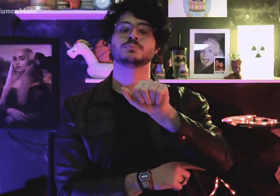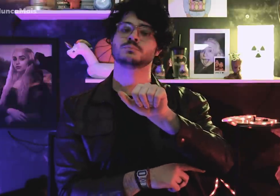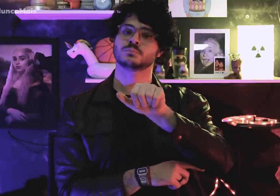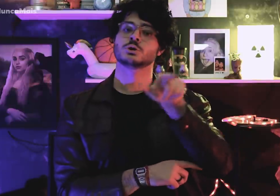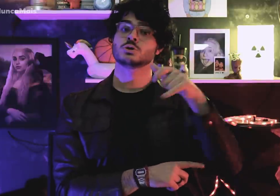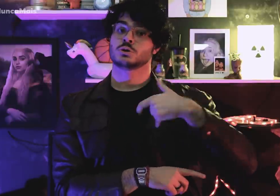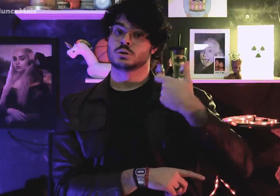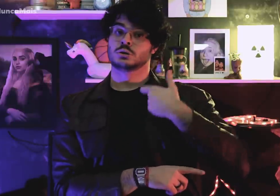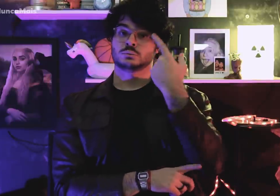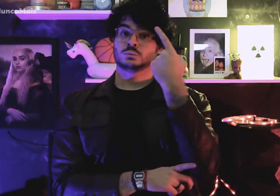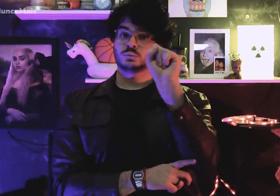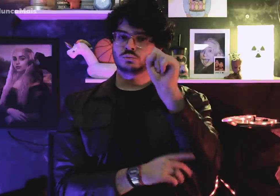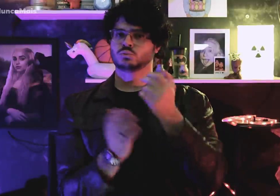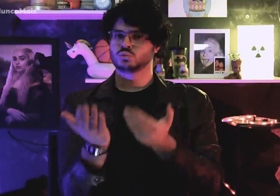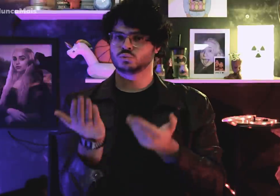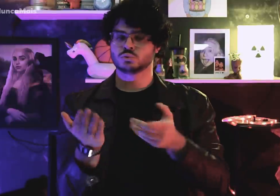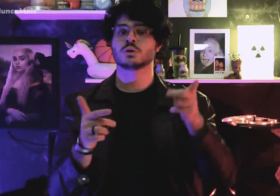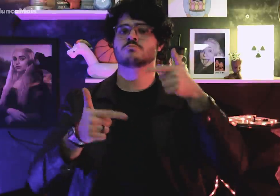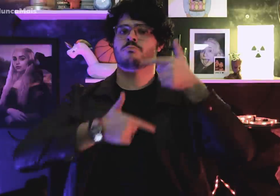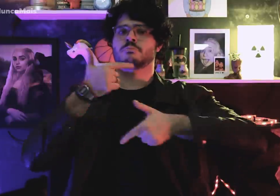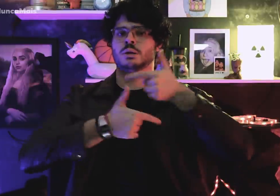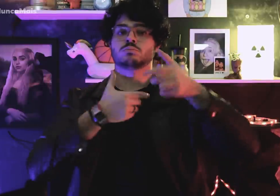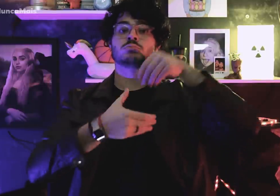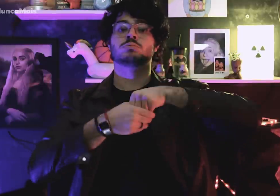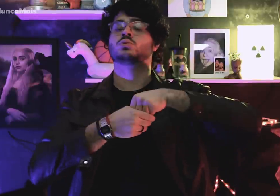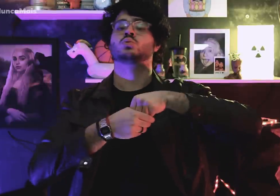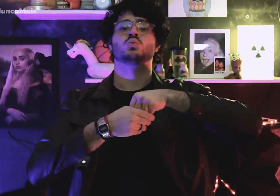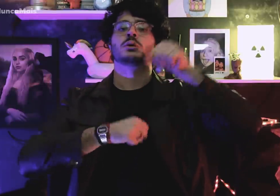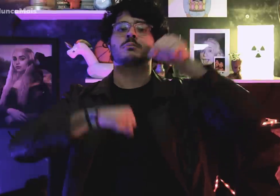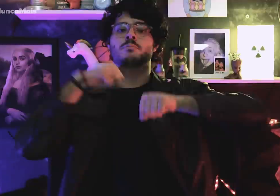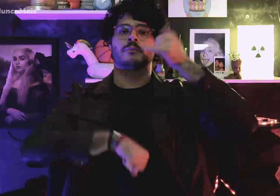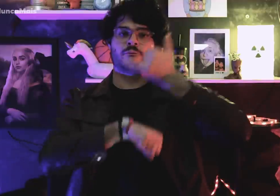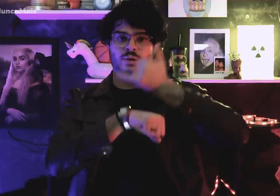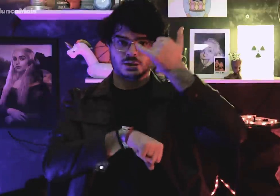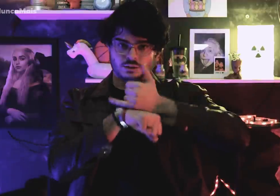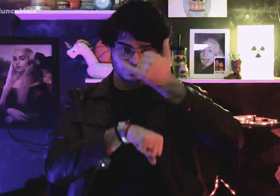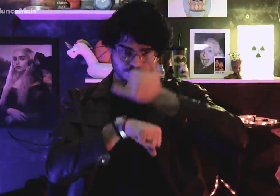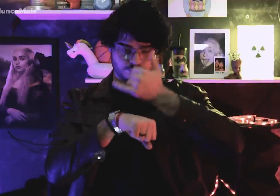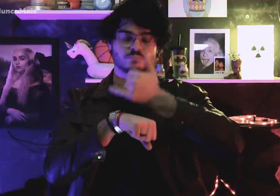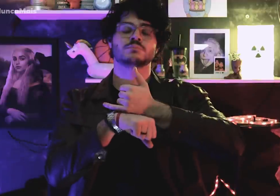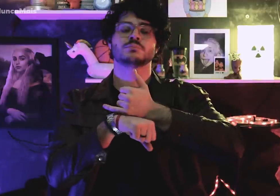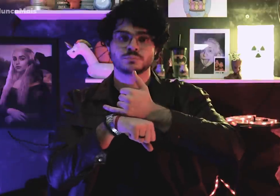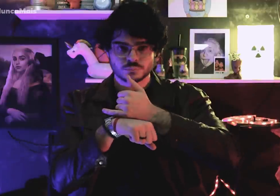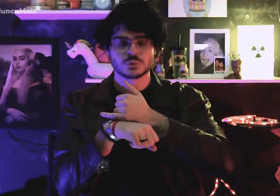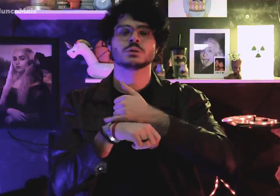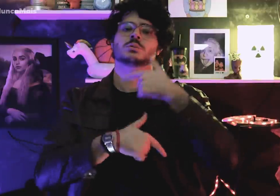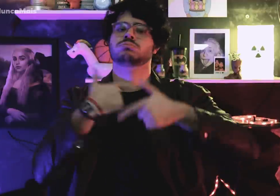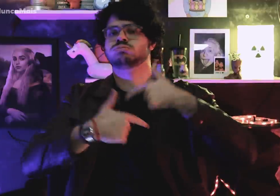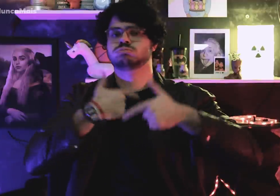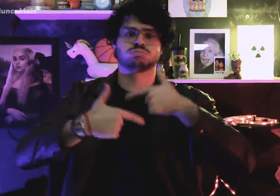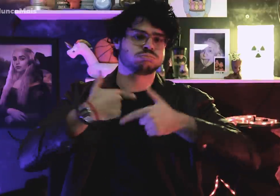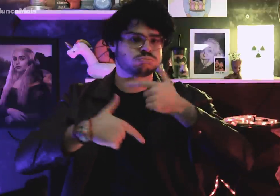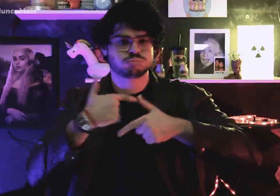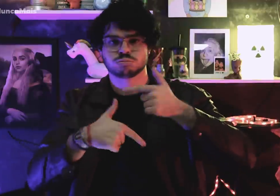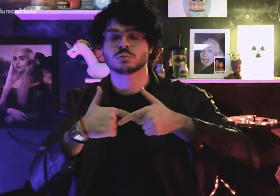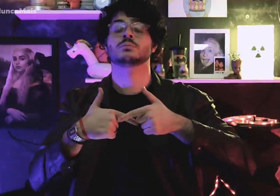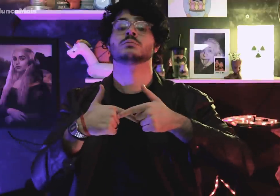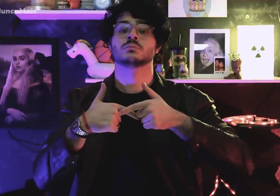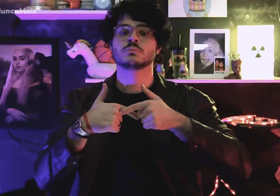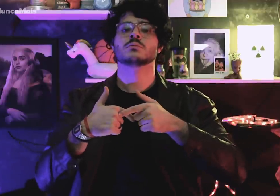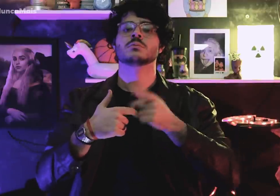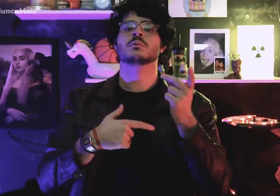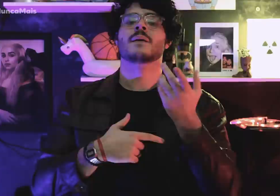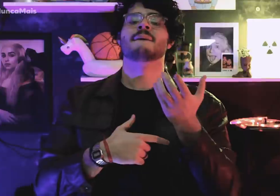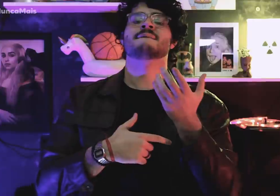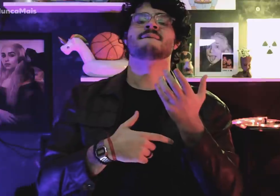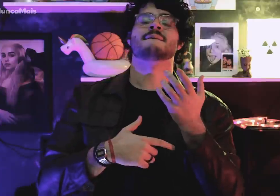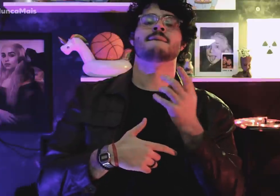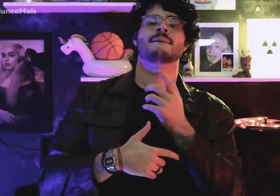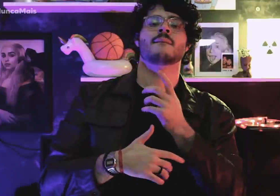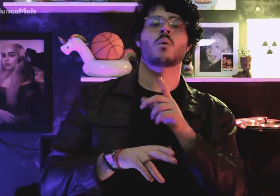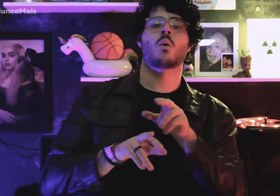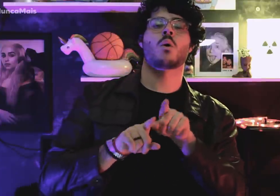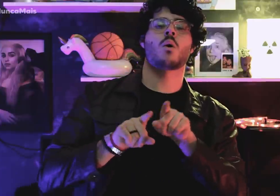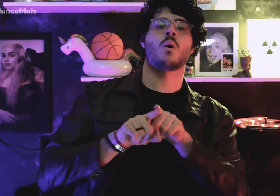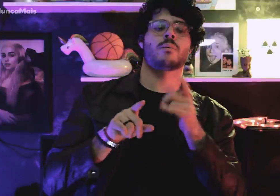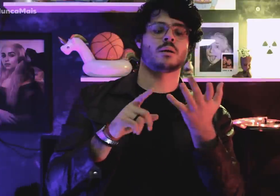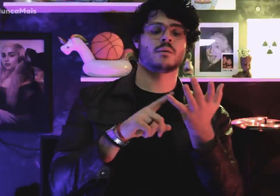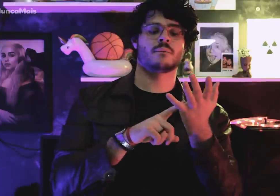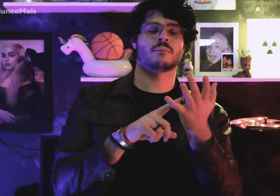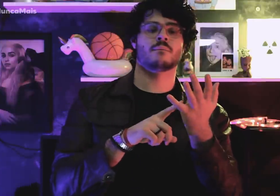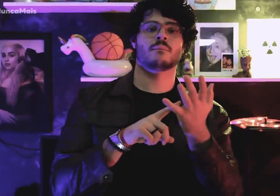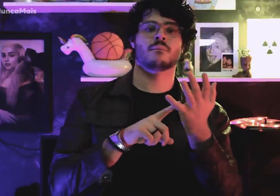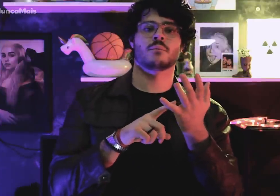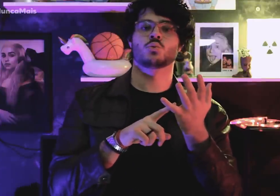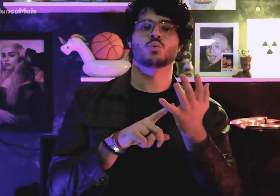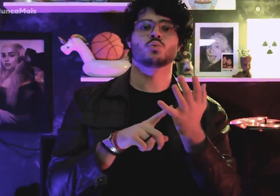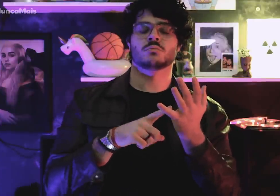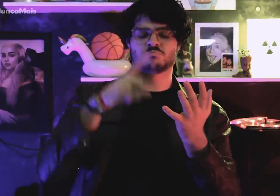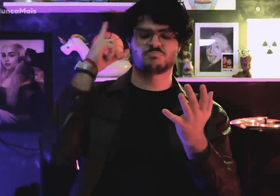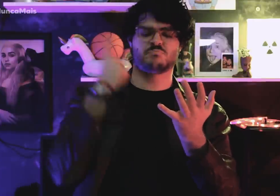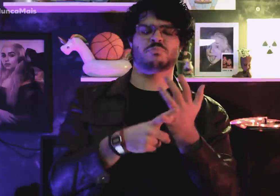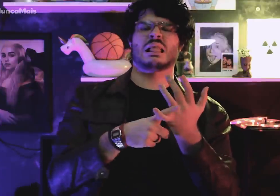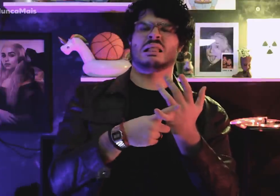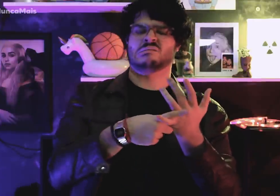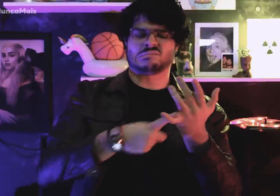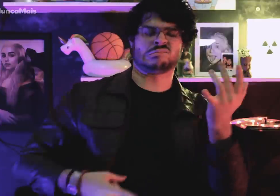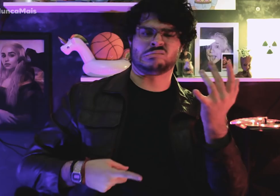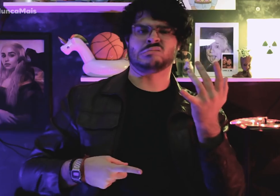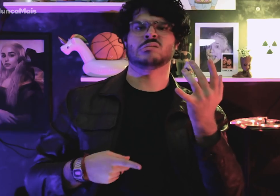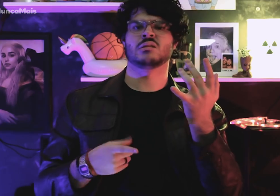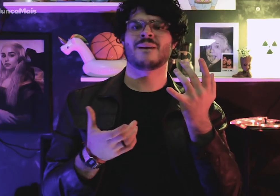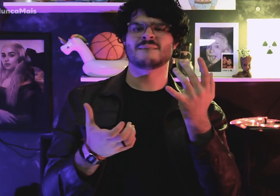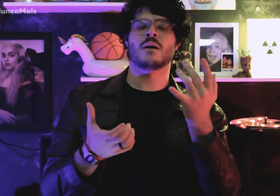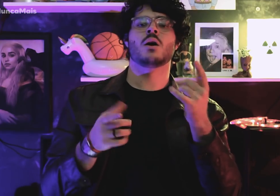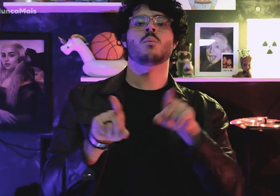at 18, he worked in the metallurgical industry, where he lost the little finger.